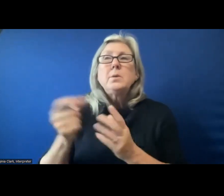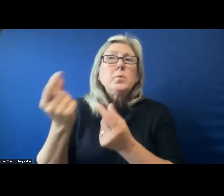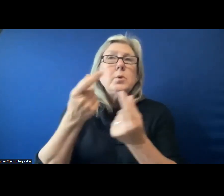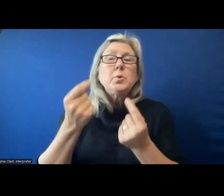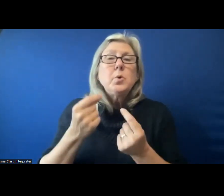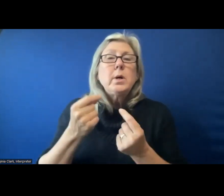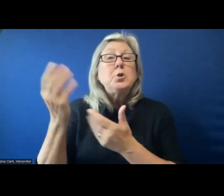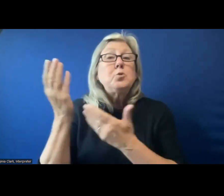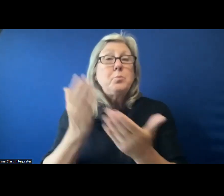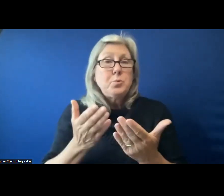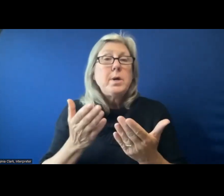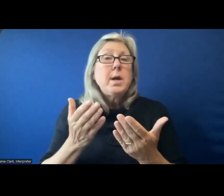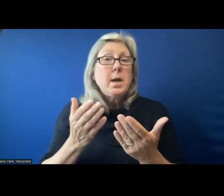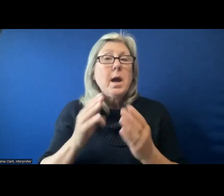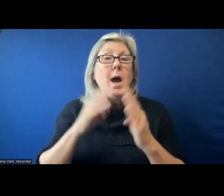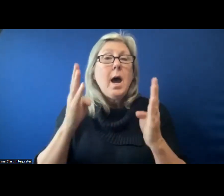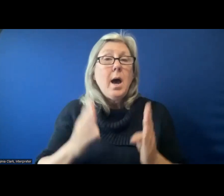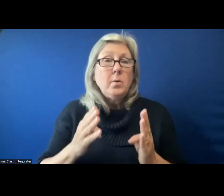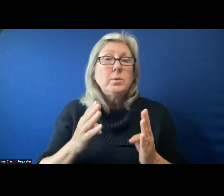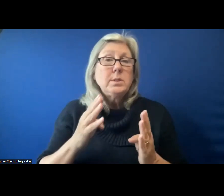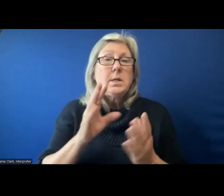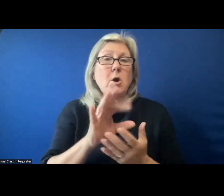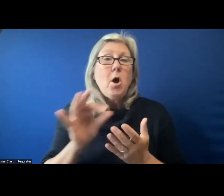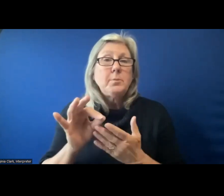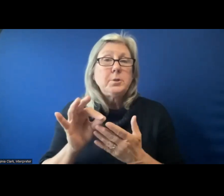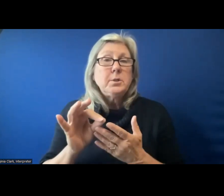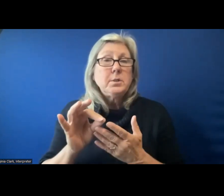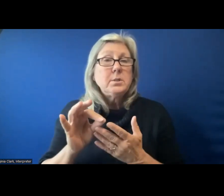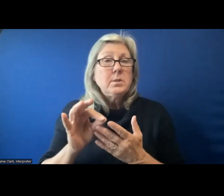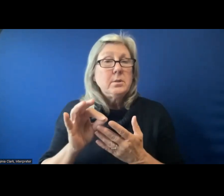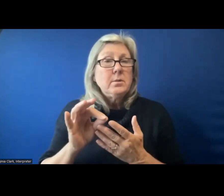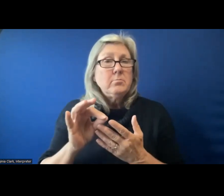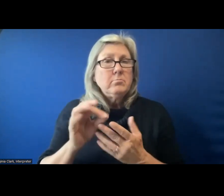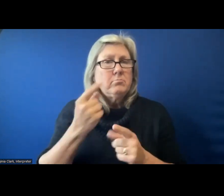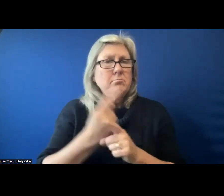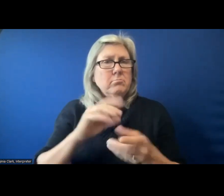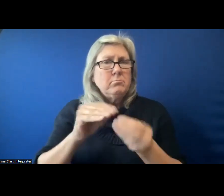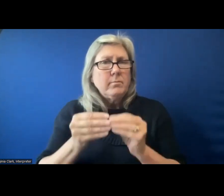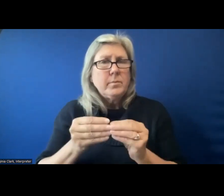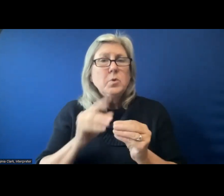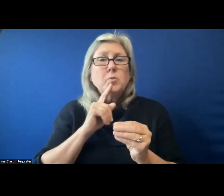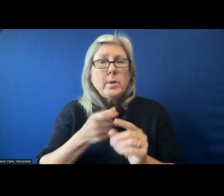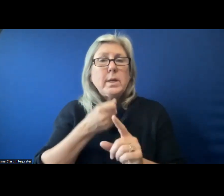to scale? So enough to really make an impact for recipients of home and community based